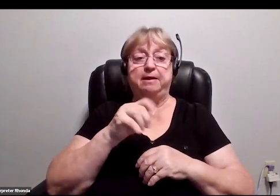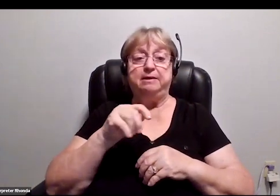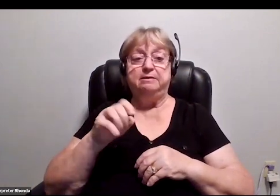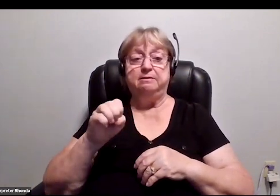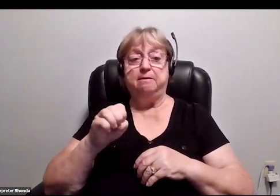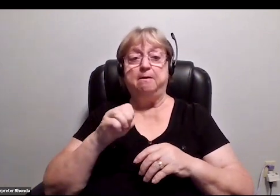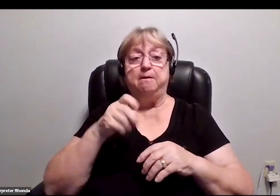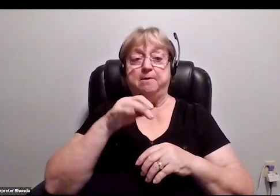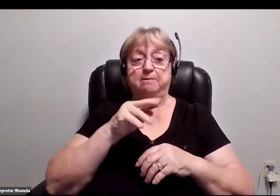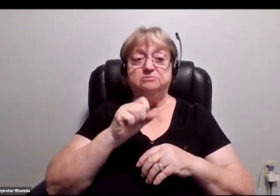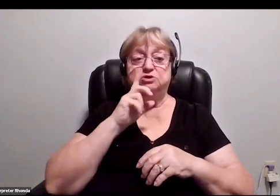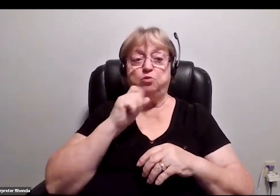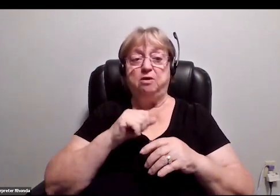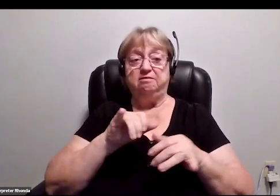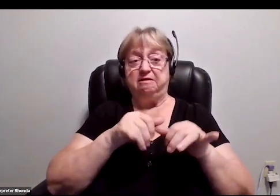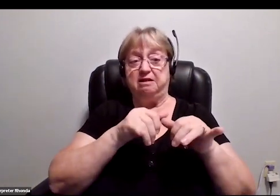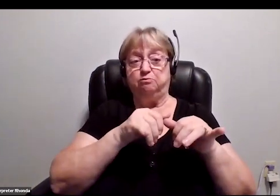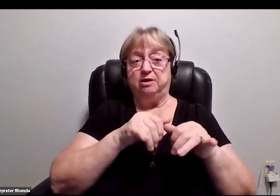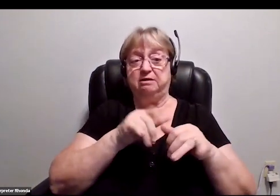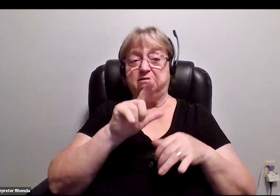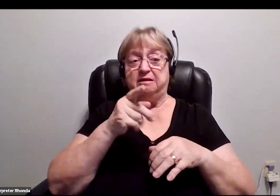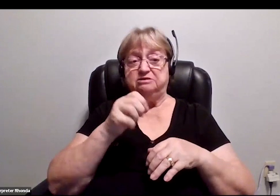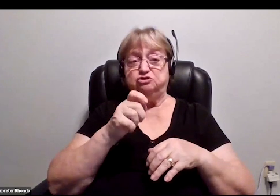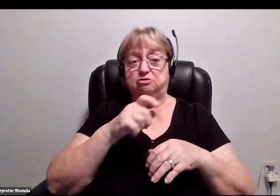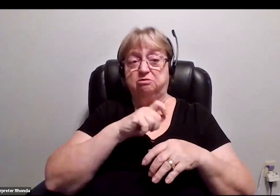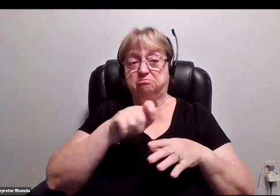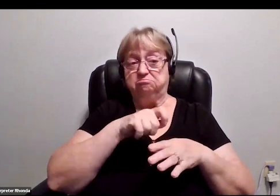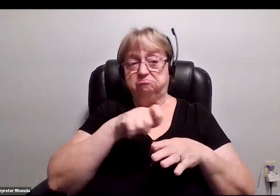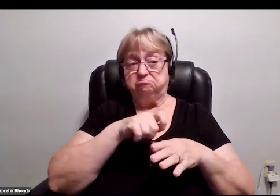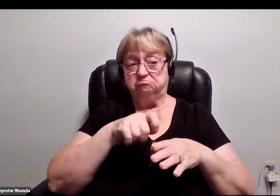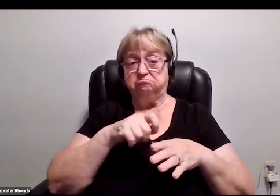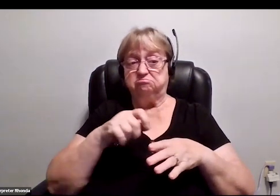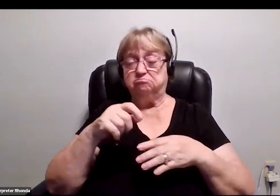rectangular inserts that I made at the Ohio State University's Makerspace.